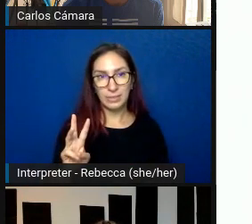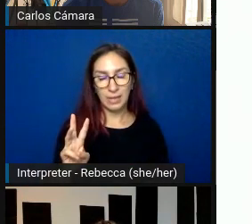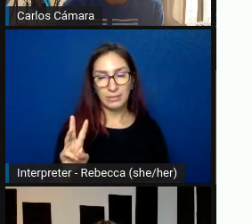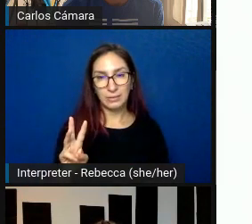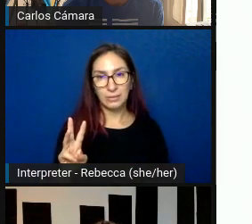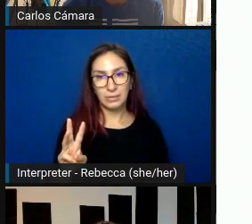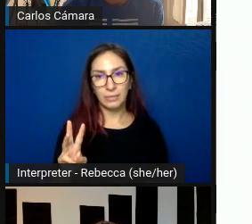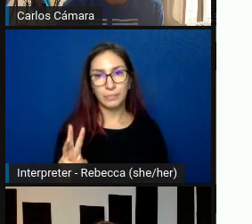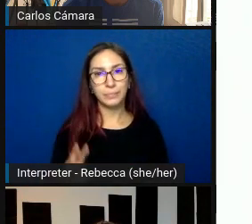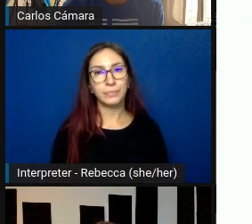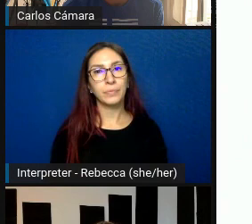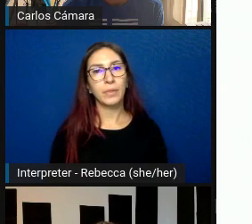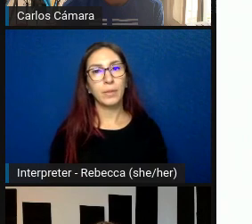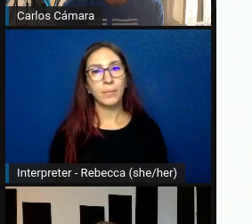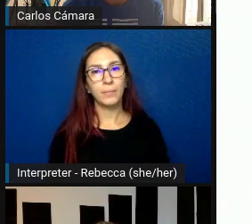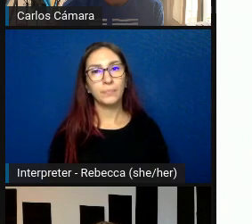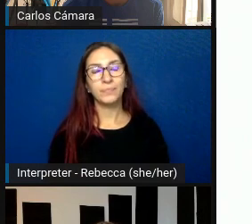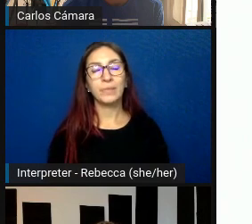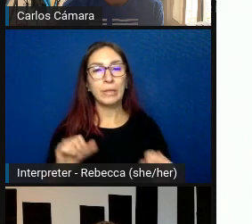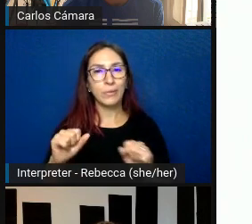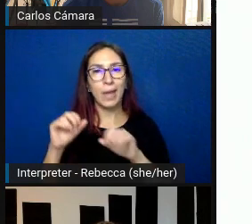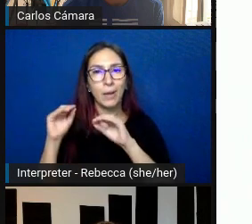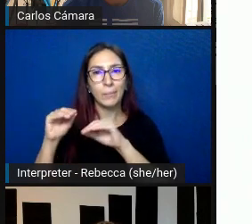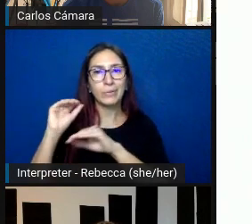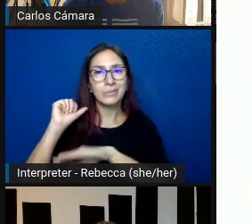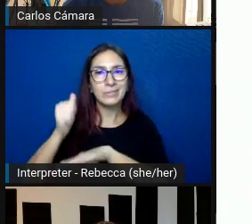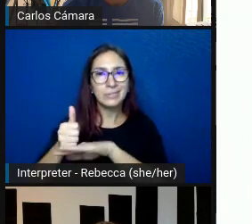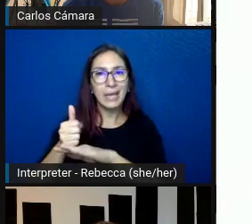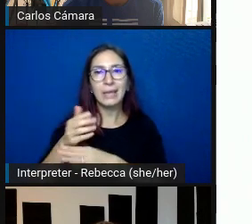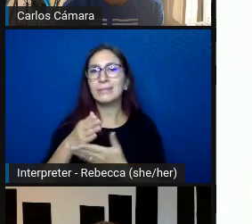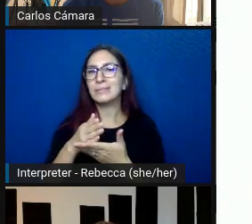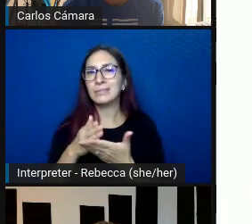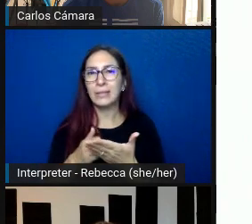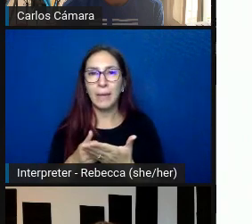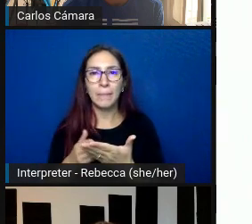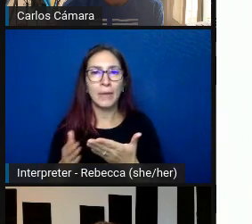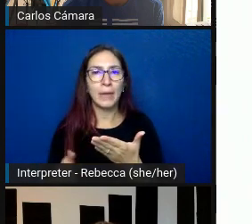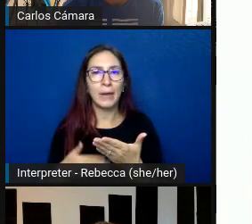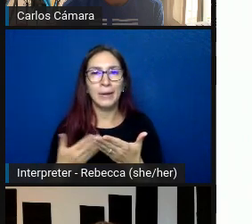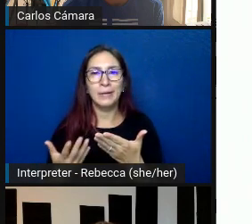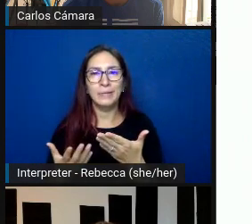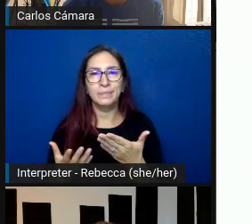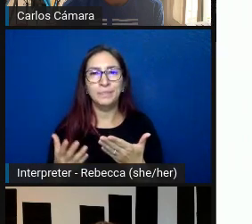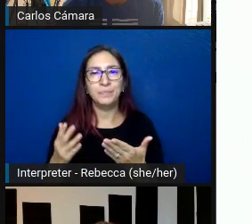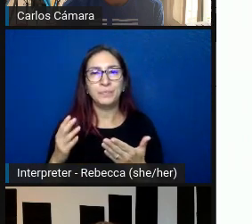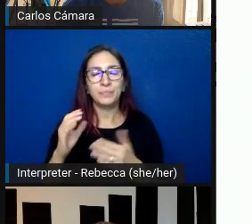You can even set some configuration directly